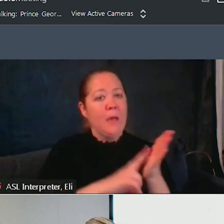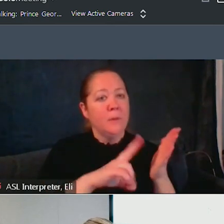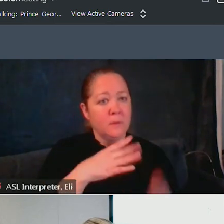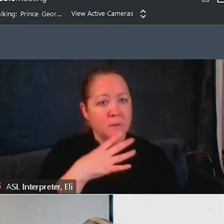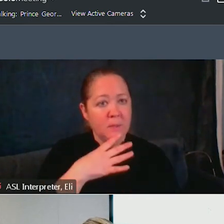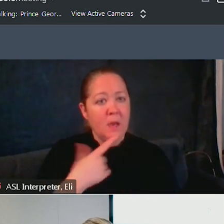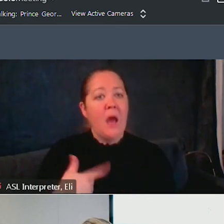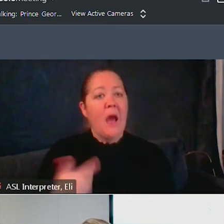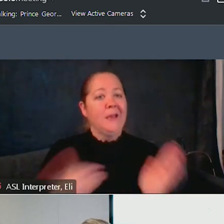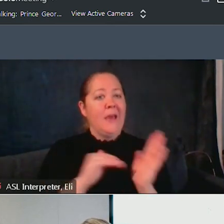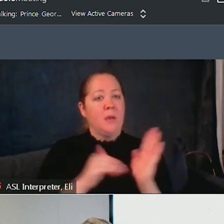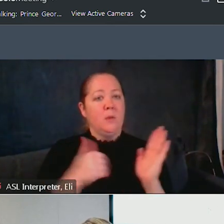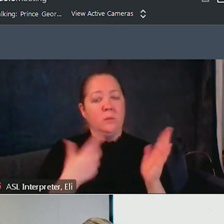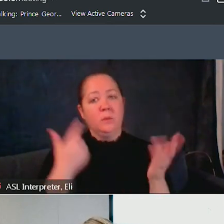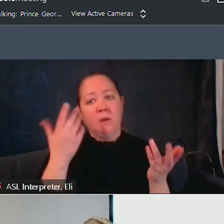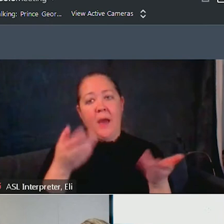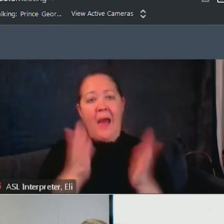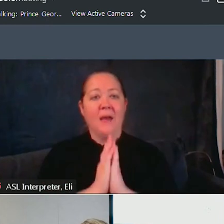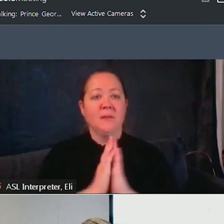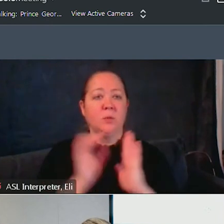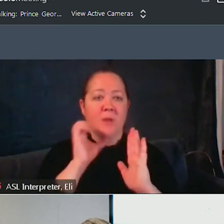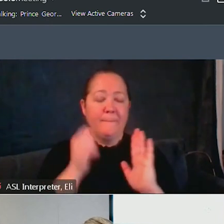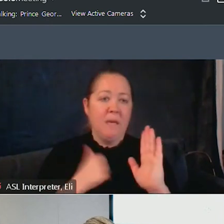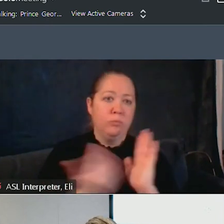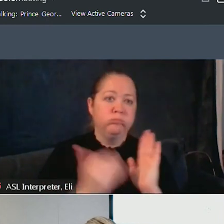but you do due process does afford you the right to be